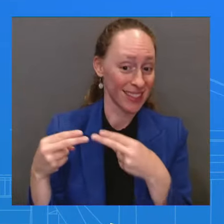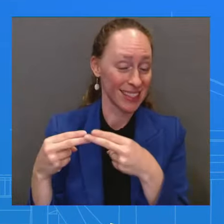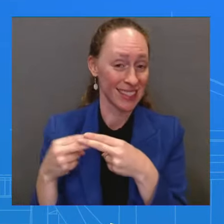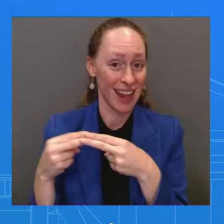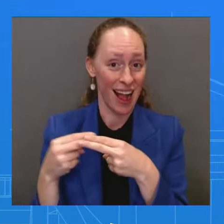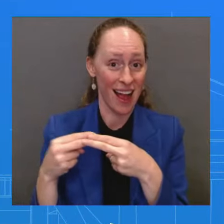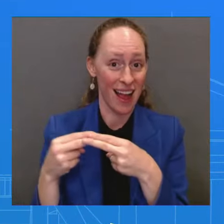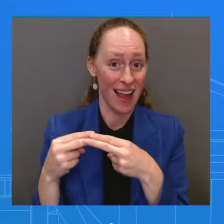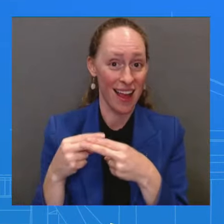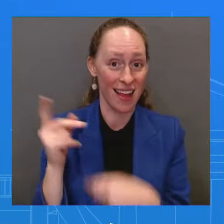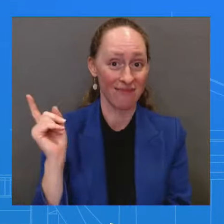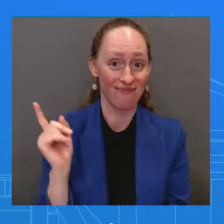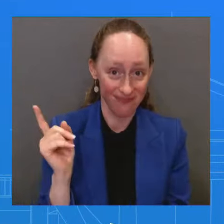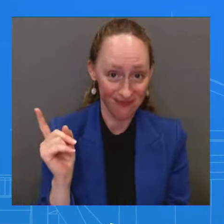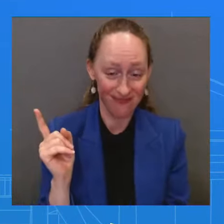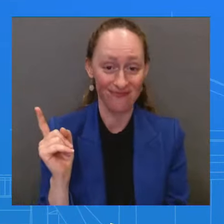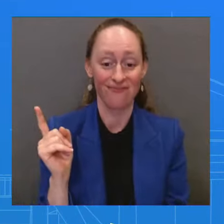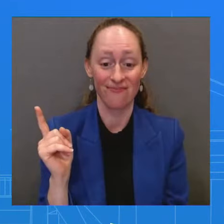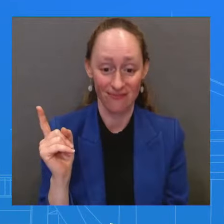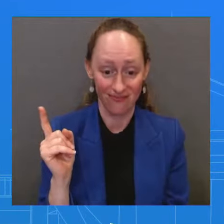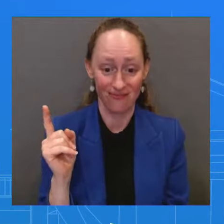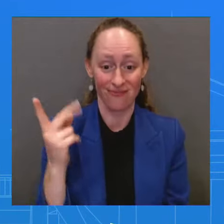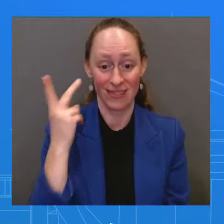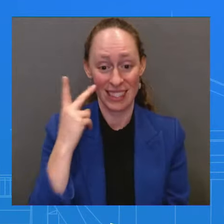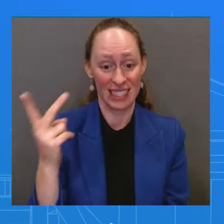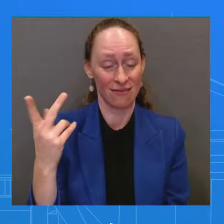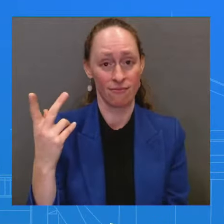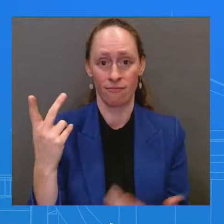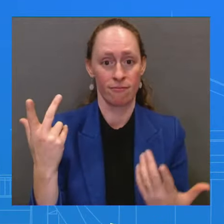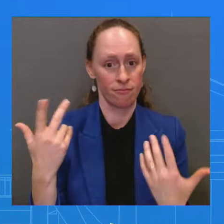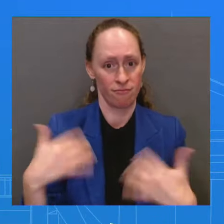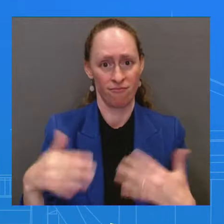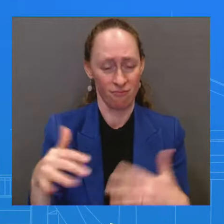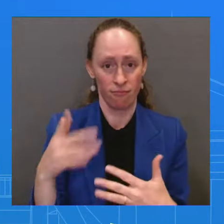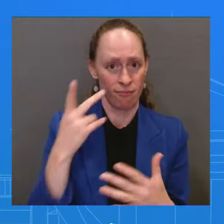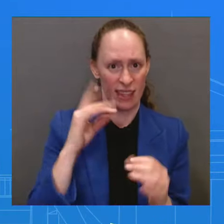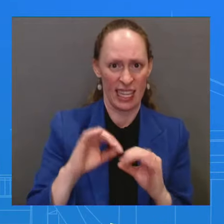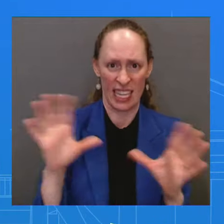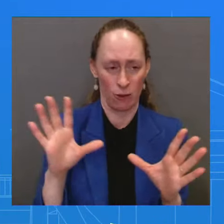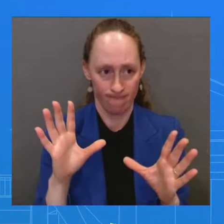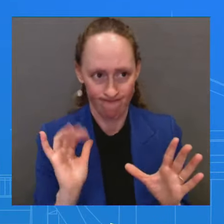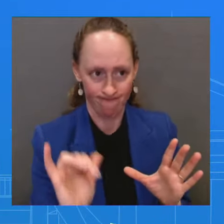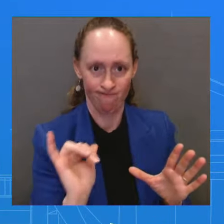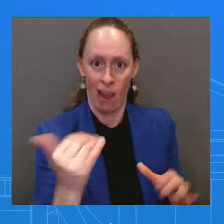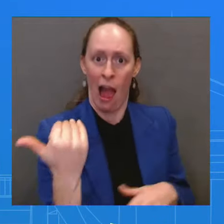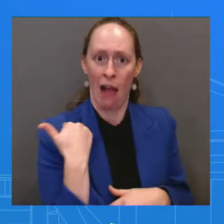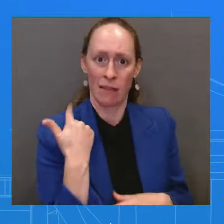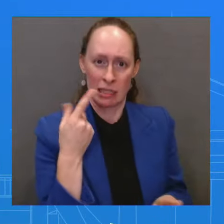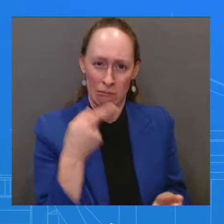denying more than 40 million of their own constituents thousands of dollars in debt cancellation,